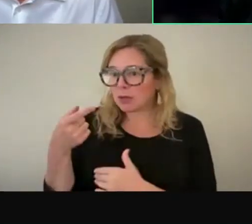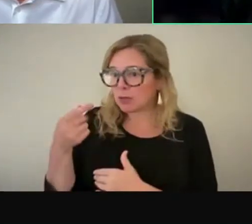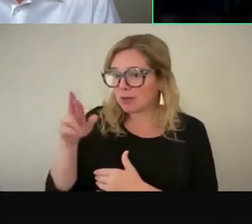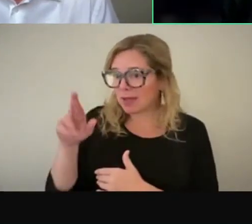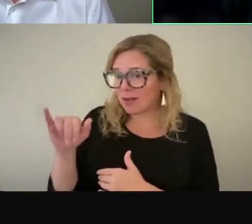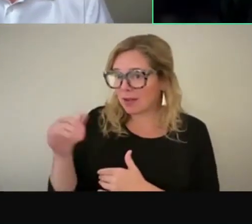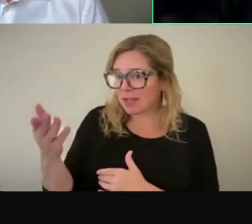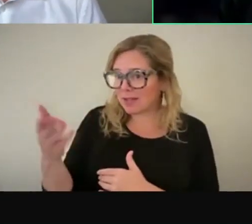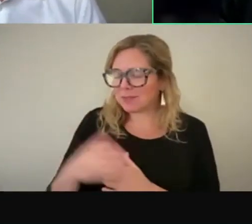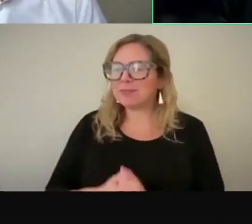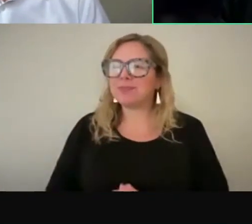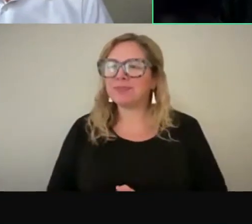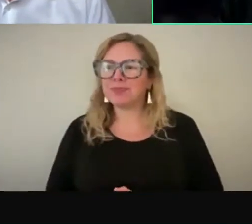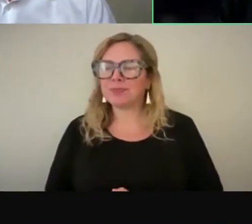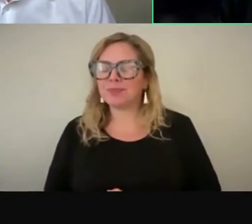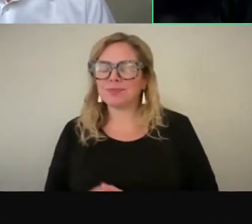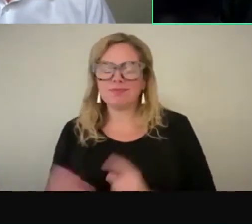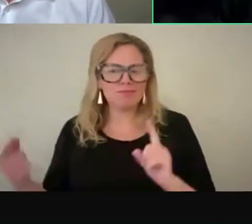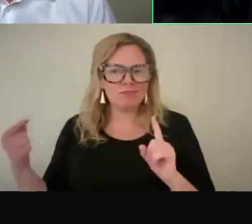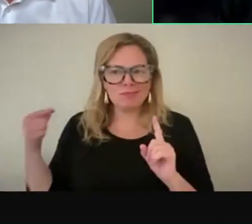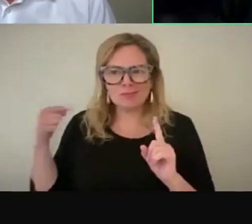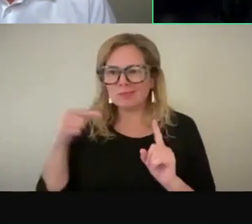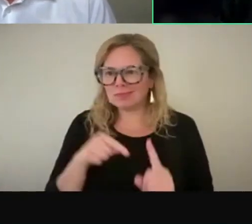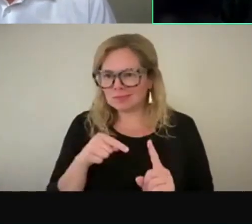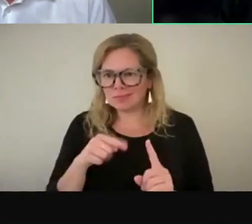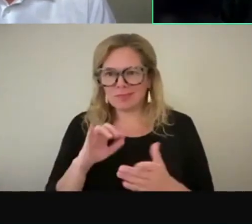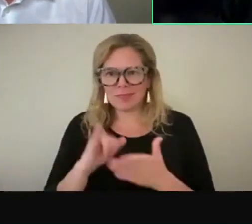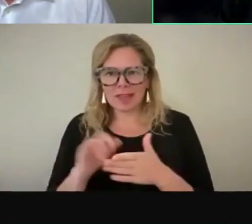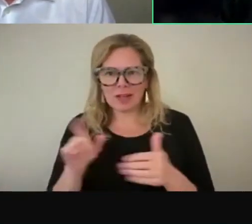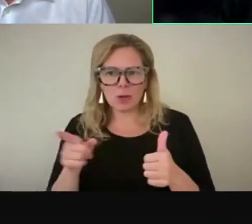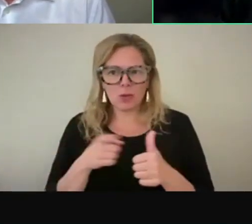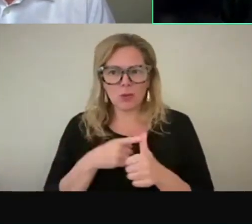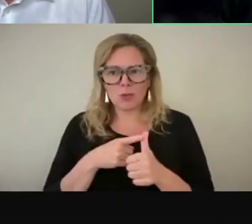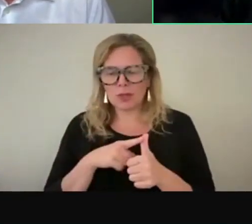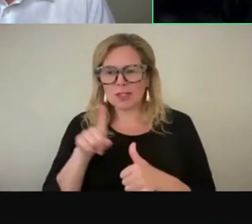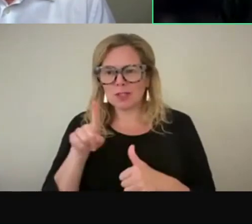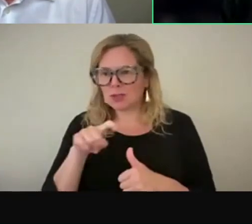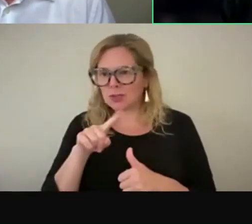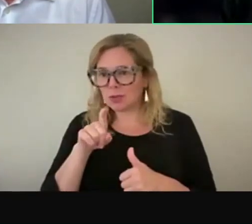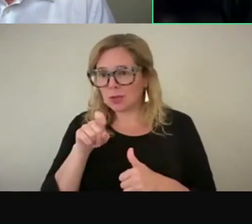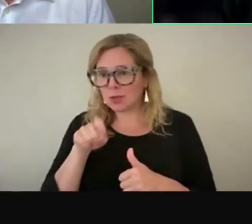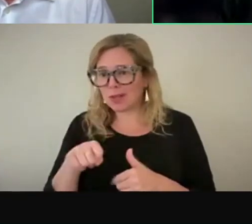the real original essence of the question, I think really the disability community can help because